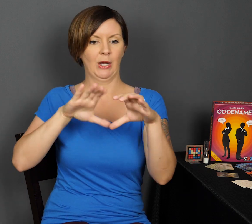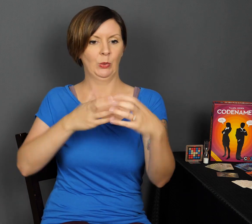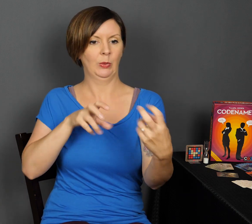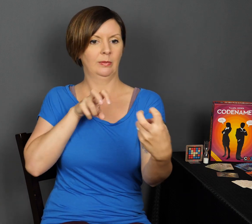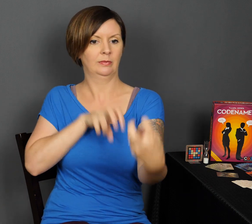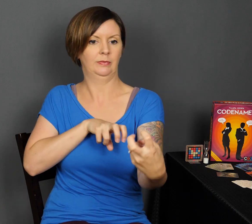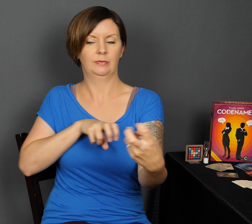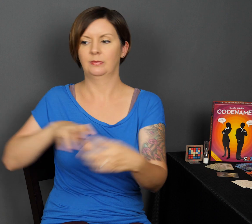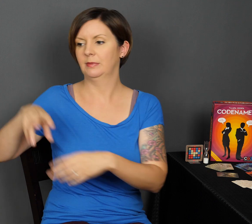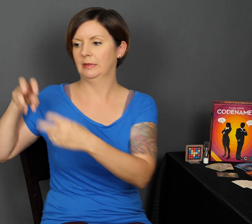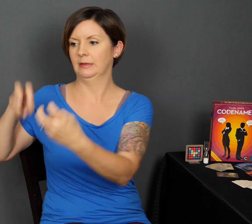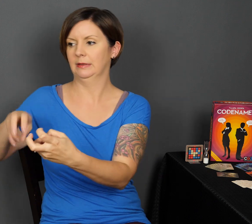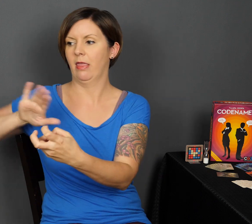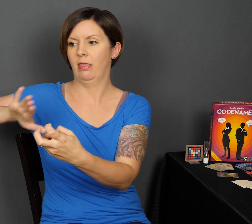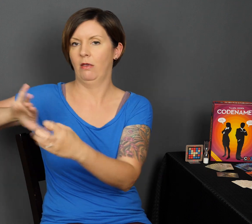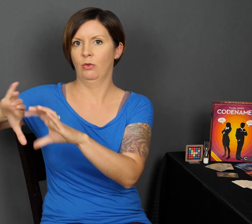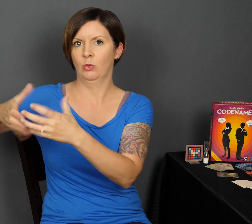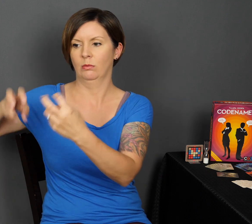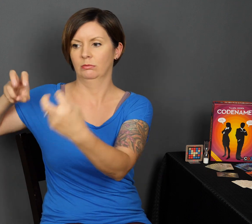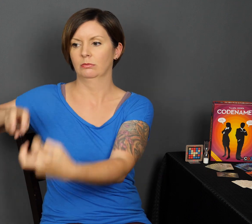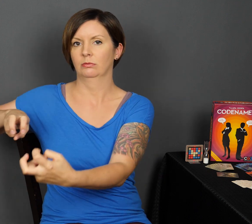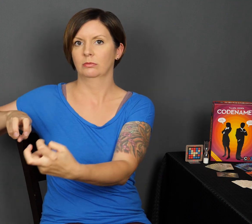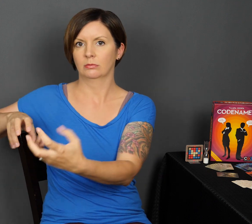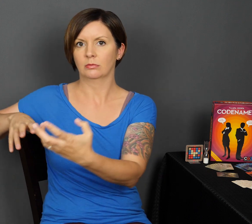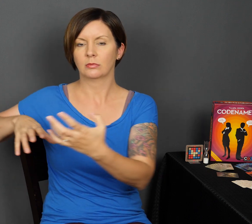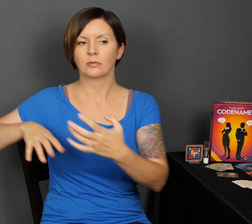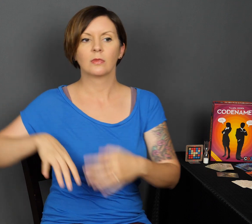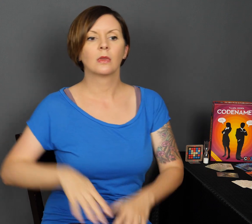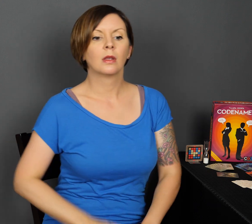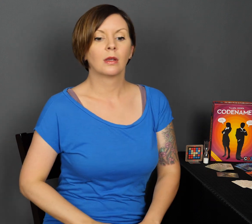So my partner would sit across from me and their partner would sit across from them.